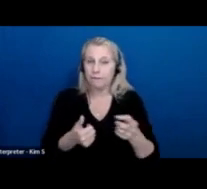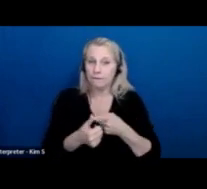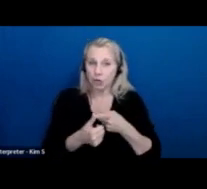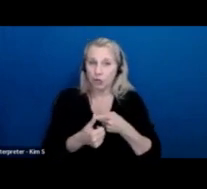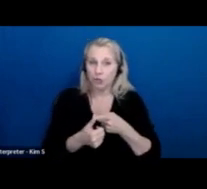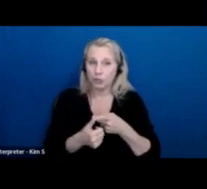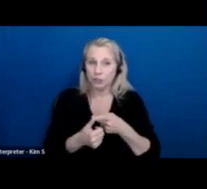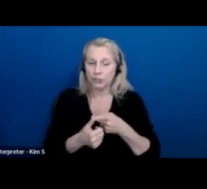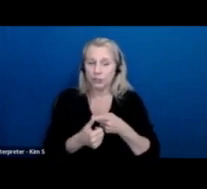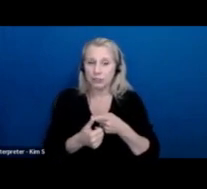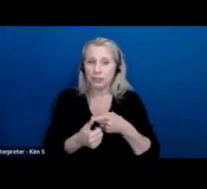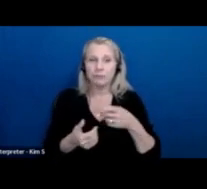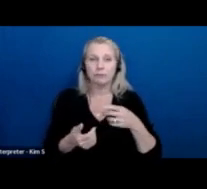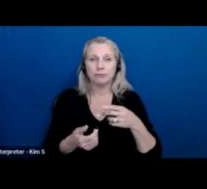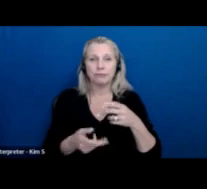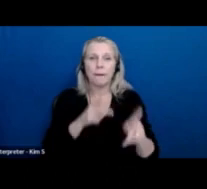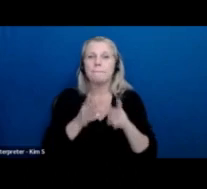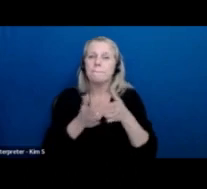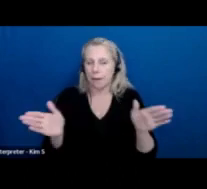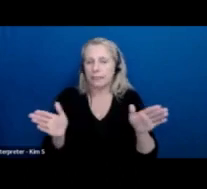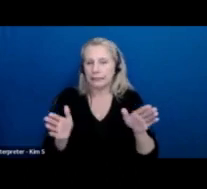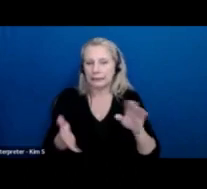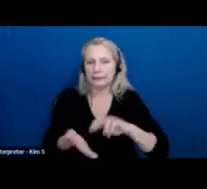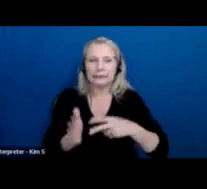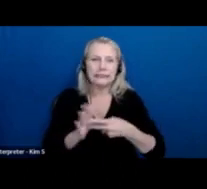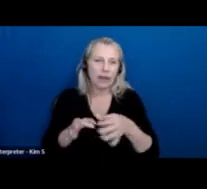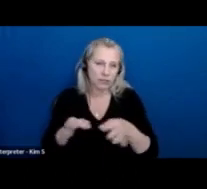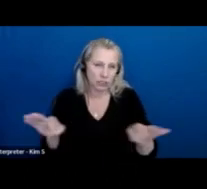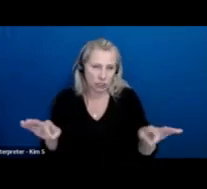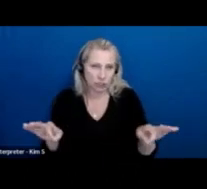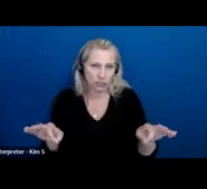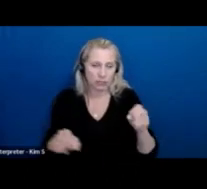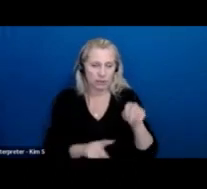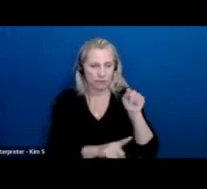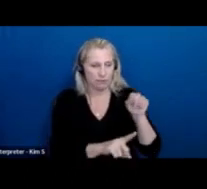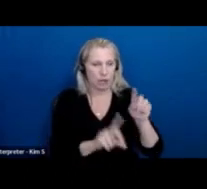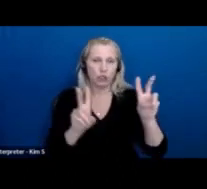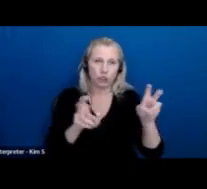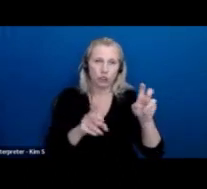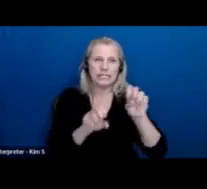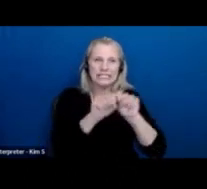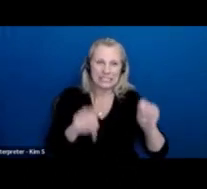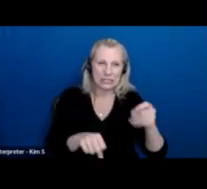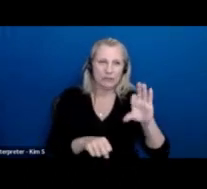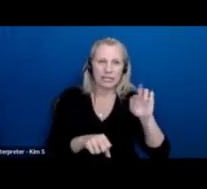definition of the term system of care was in 1986. Actually, I